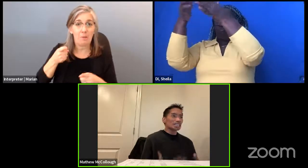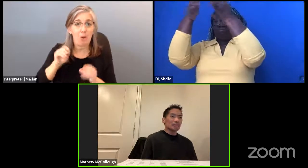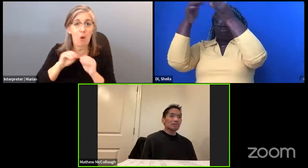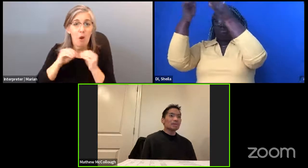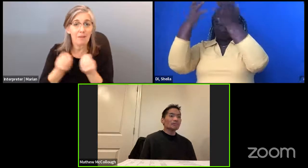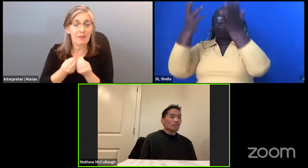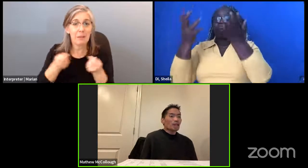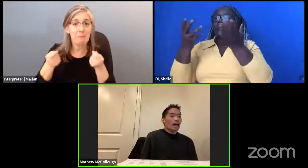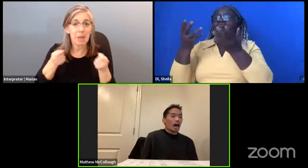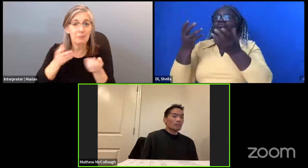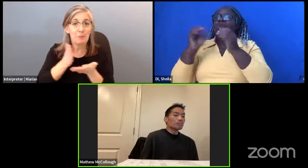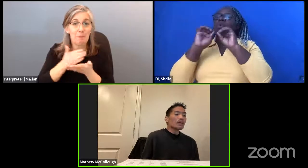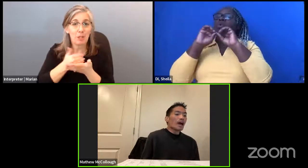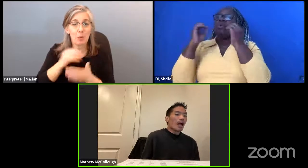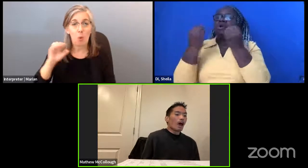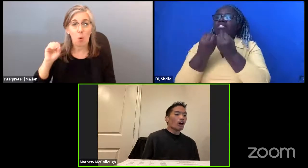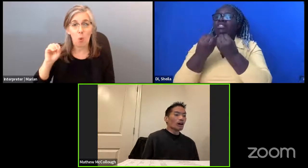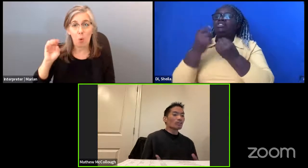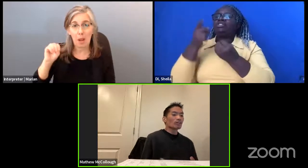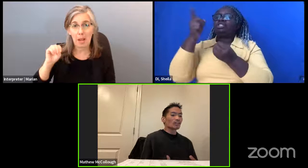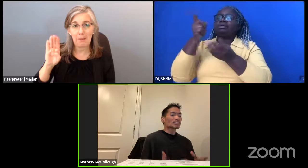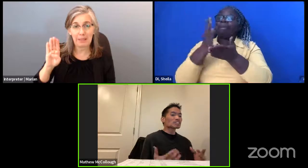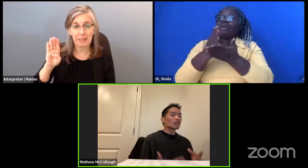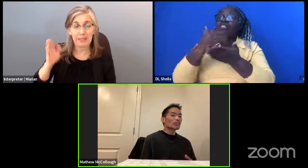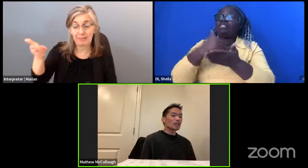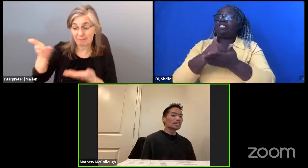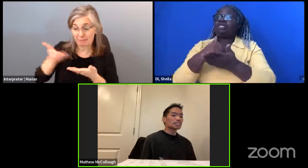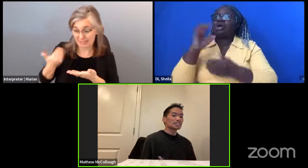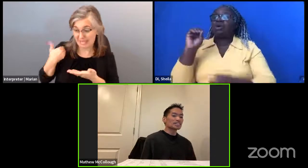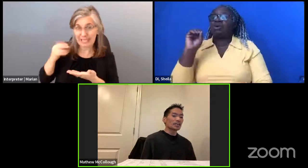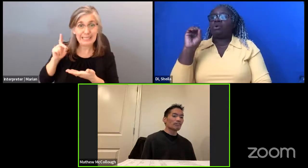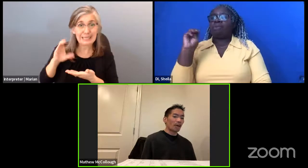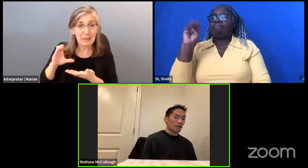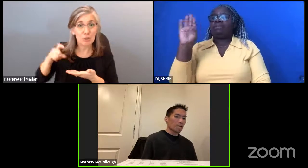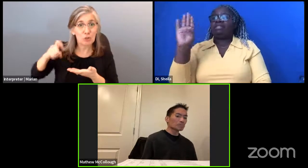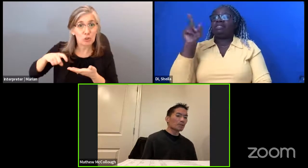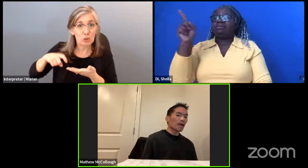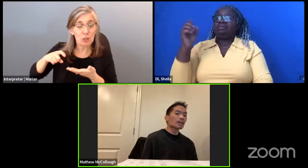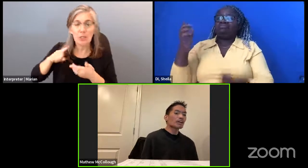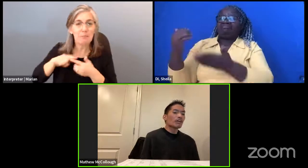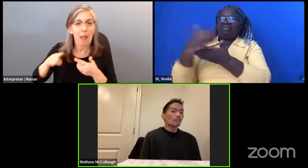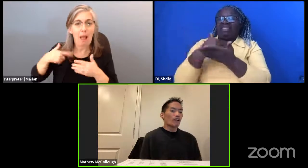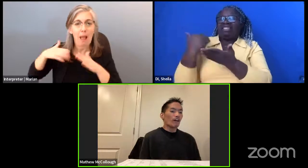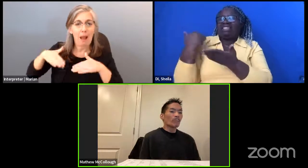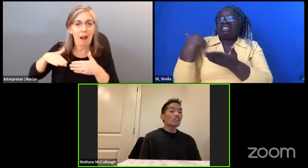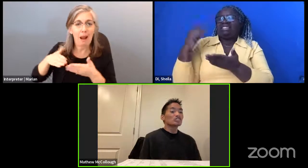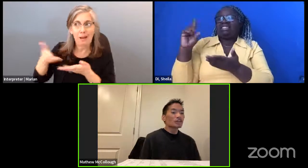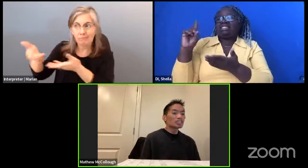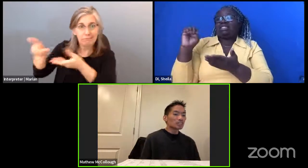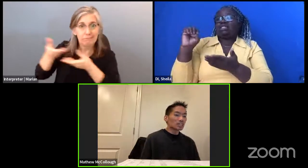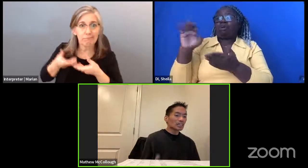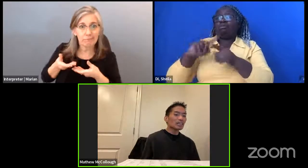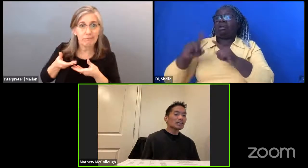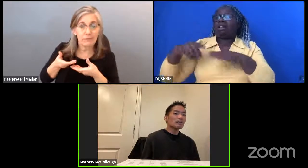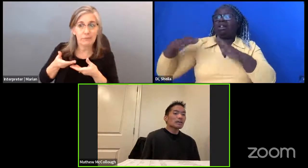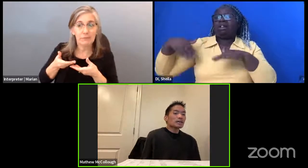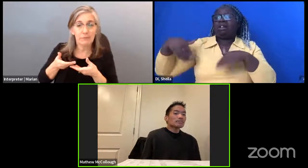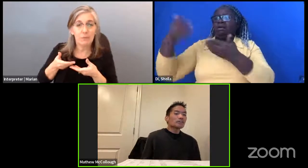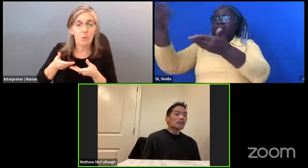end of December, however, we're still waiting to receive that passback for FY 2023.